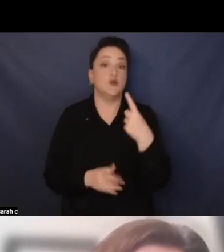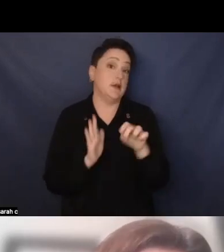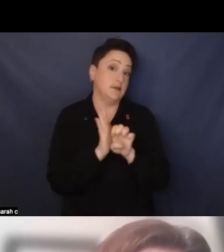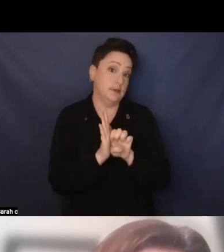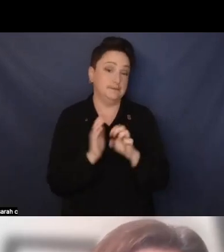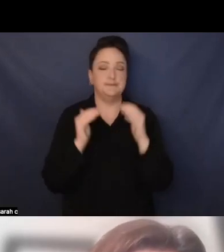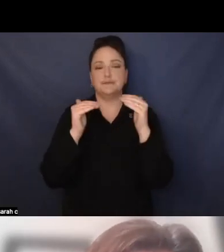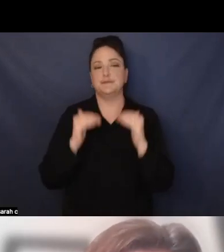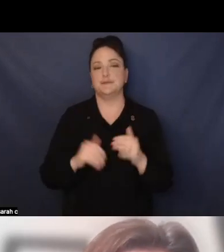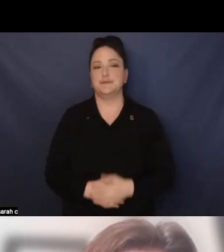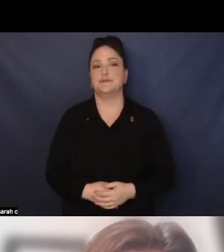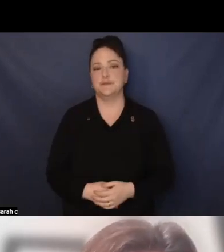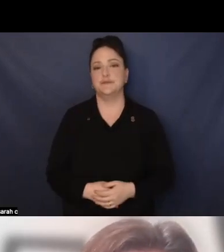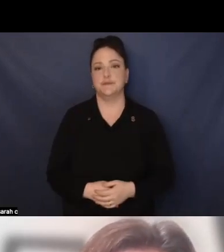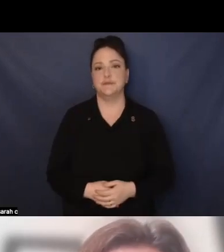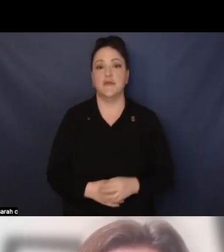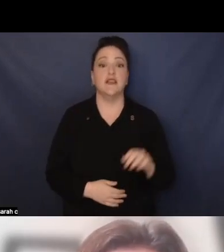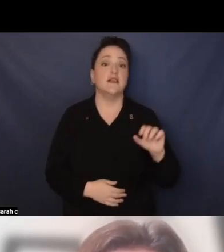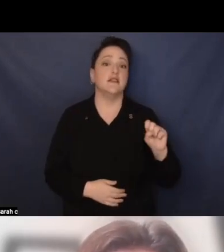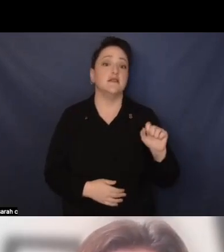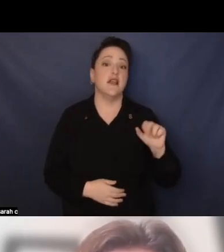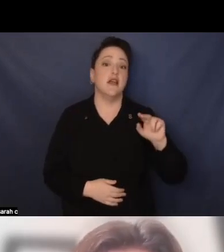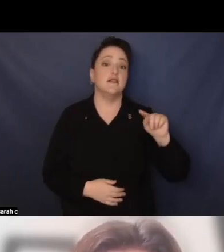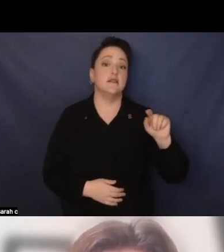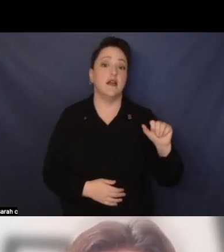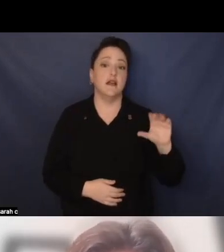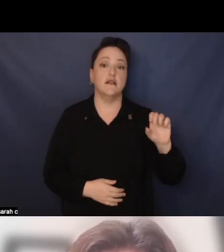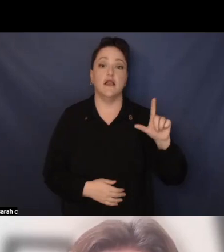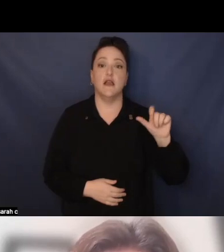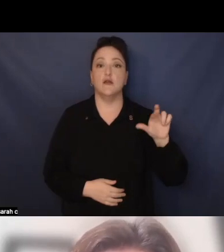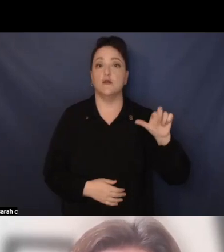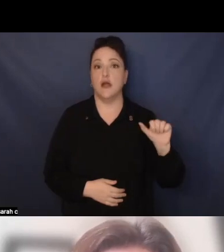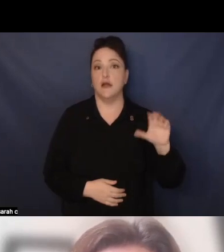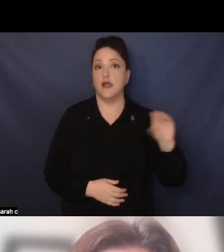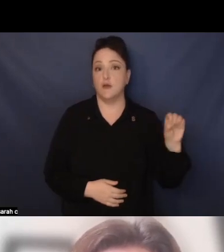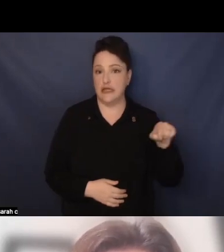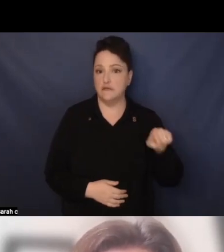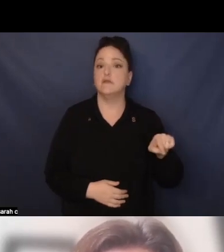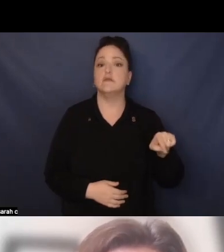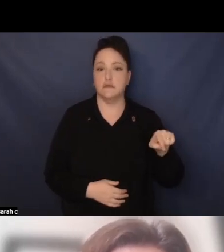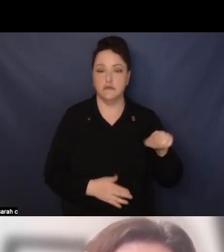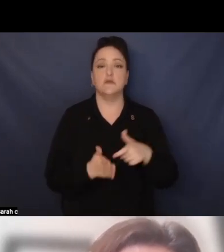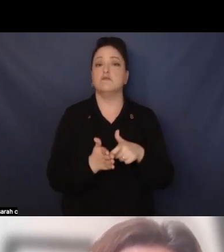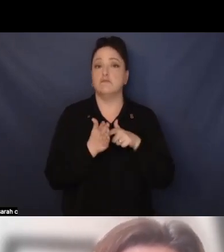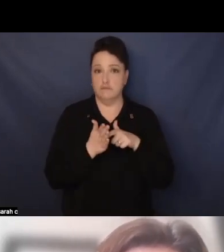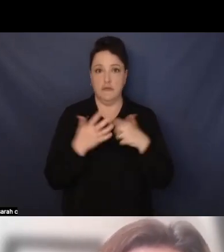example is Santa Clara County which requires masking in healthcare settings during "designated